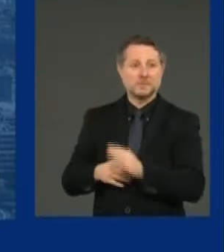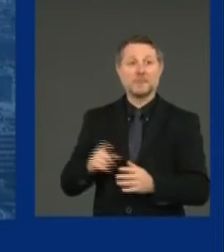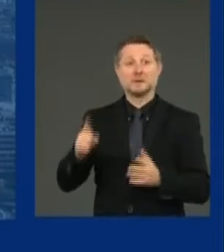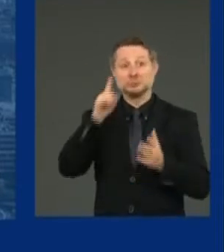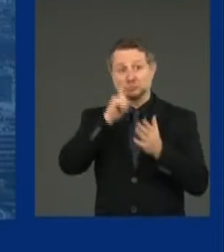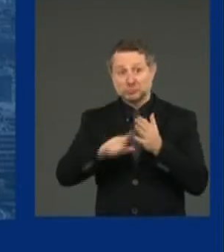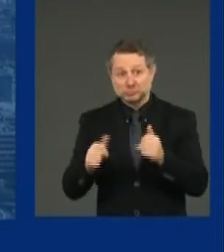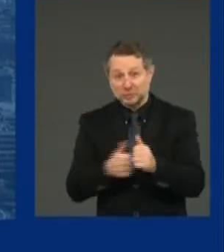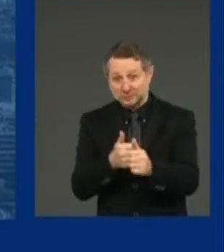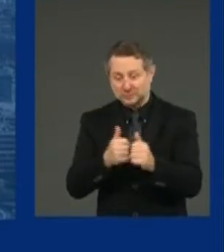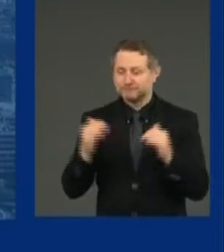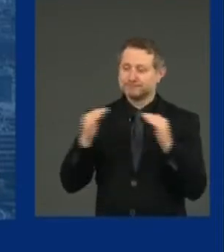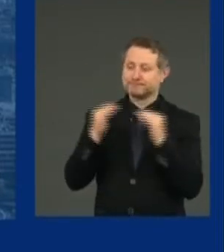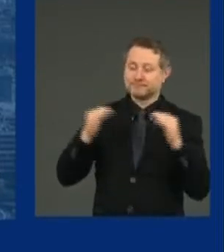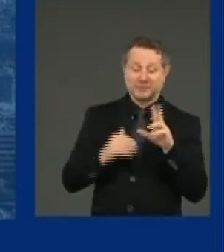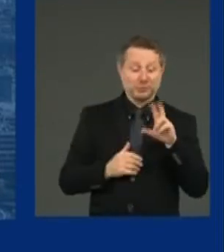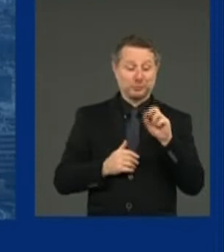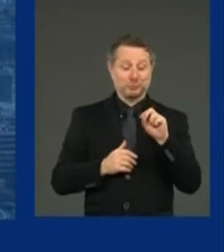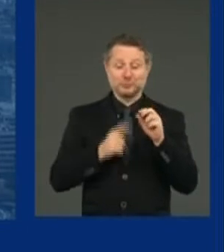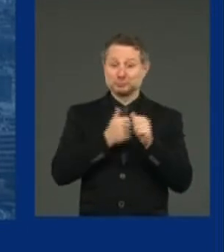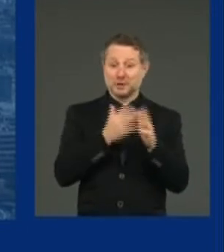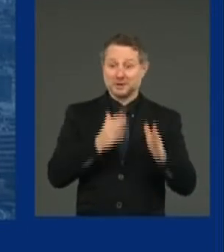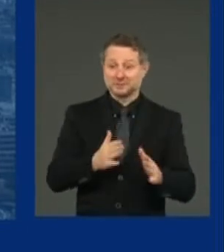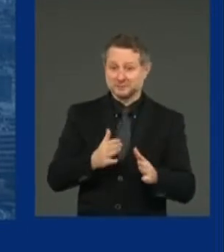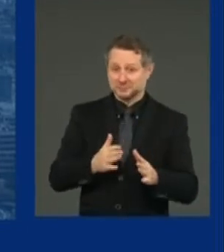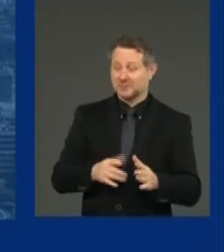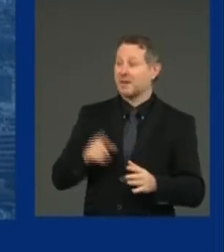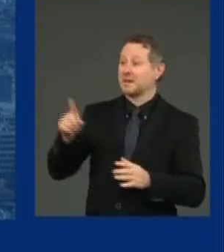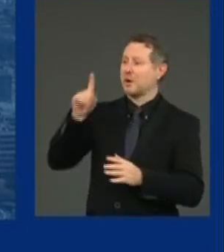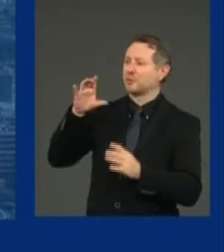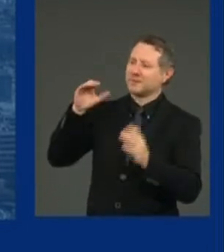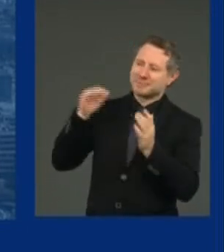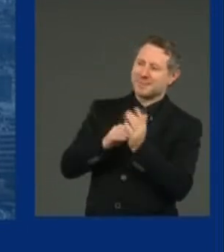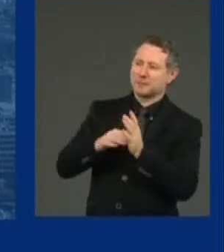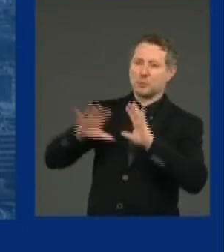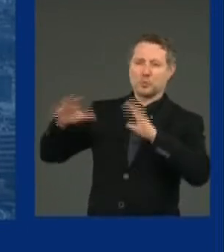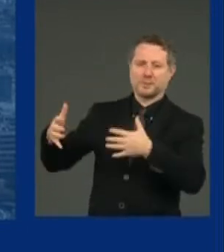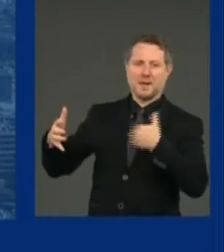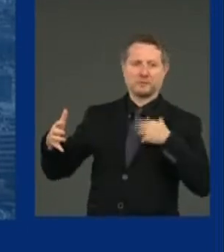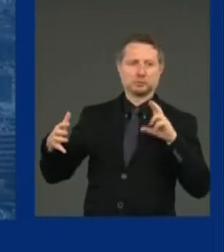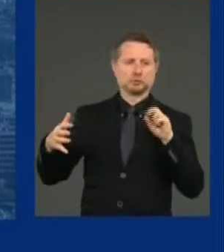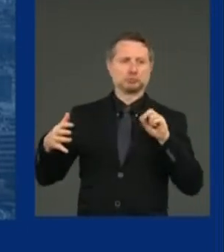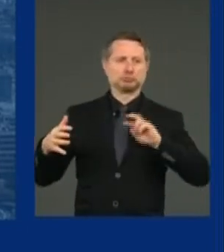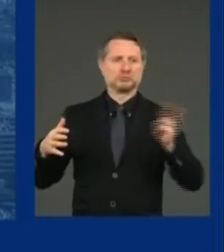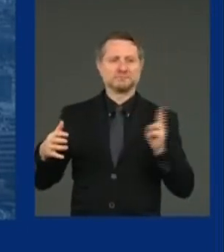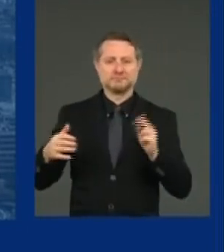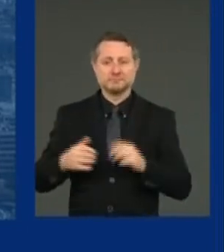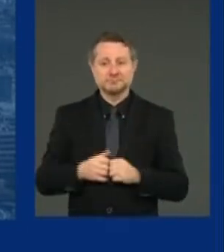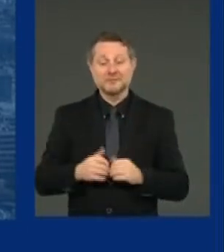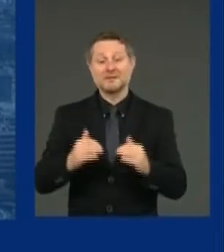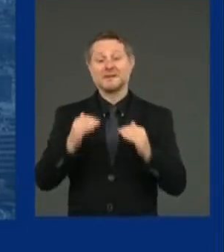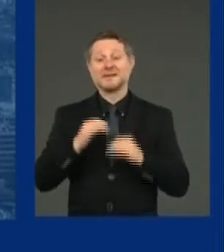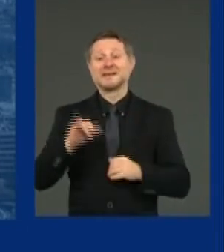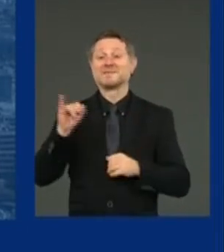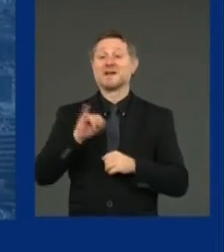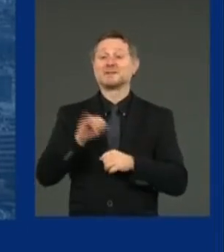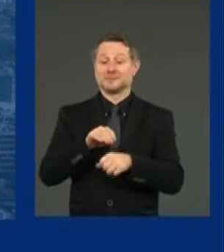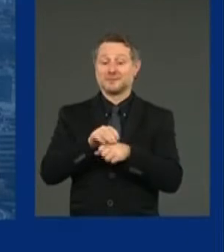YOU HAVE 30 TRACERS READY FOR EVERY 100,000 RESIDENTS. THAT COMES FROM THE EXPERTS AND